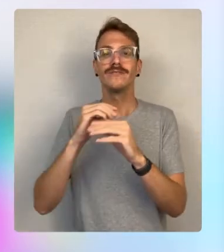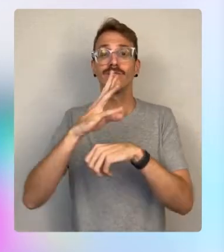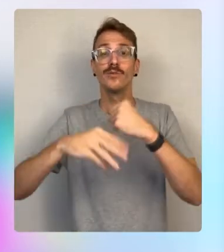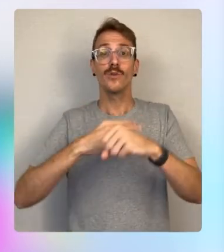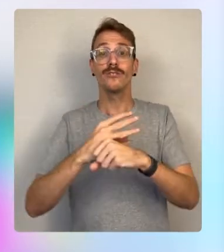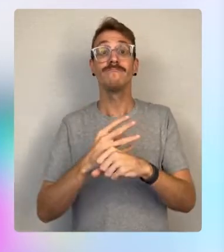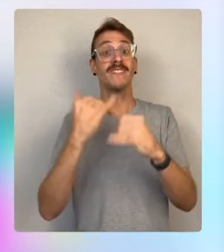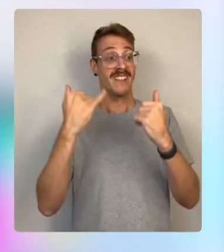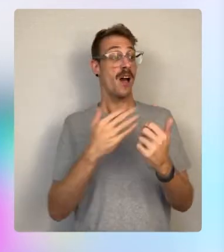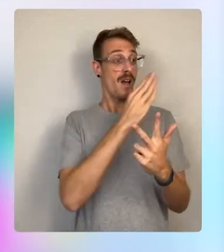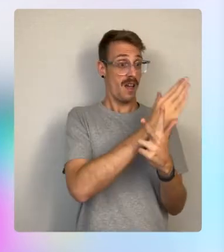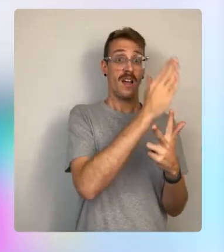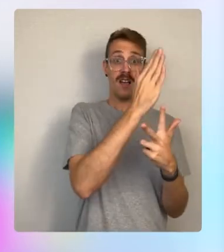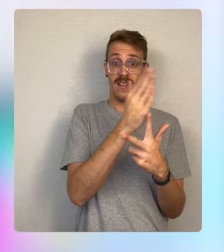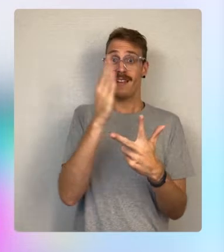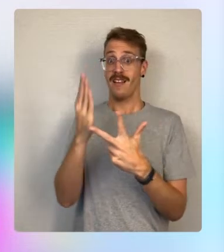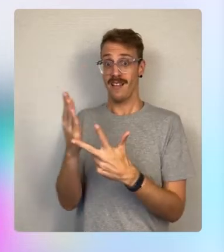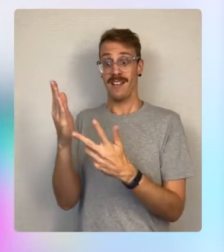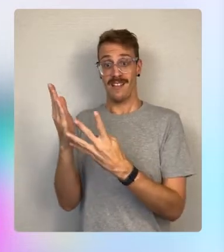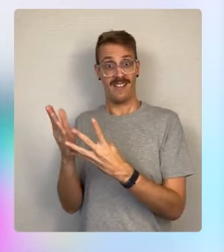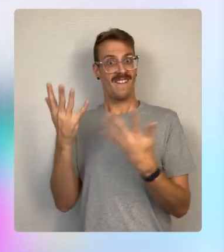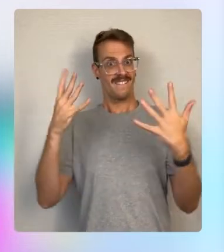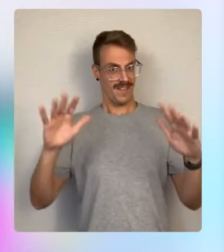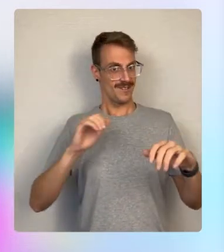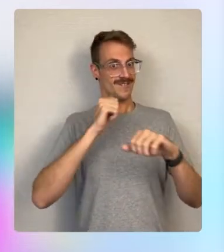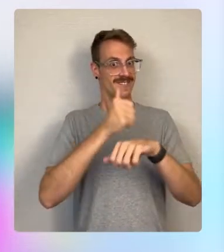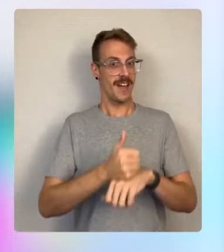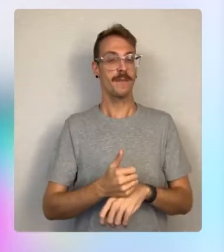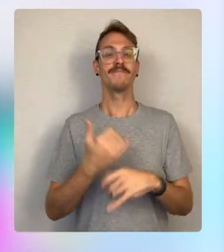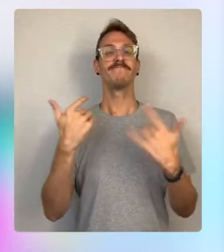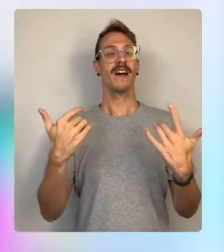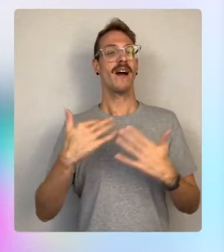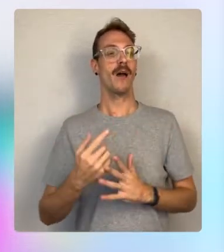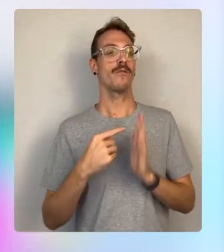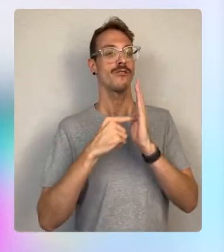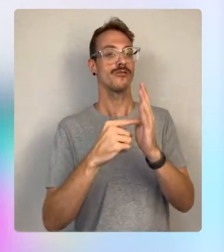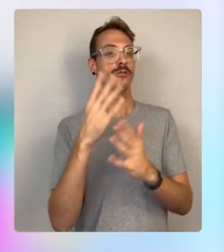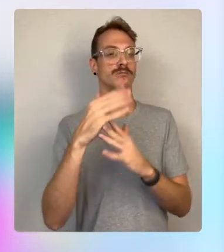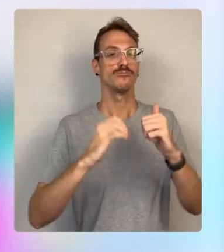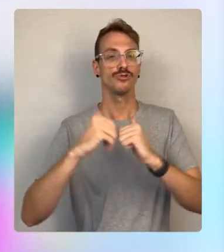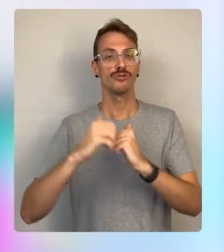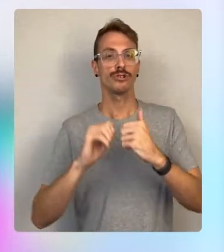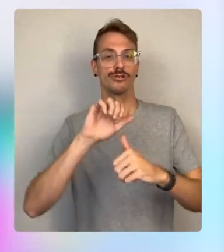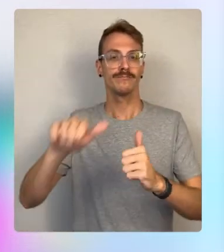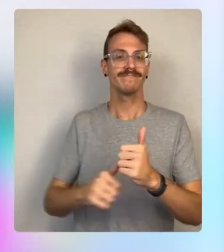fun movement mechanics, great audio, and some personalization, I'm going to add some structure to the world.